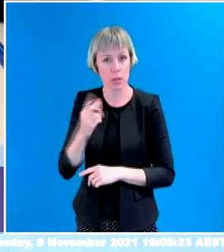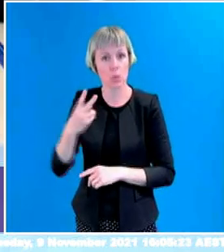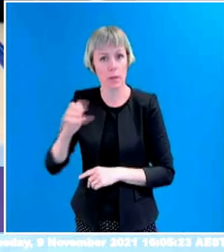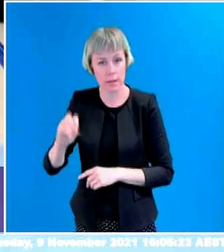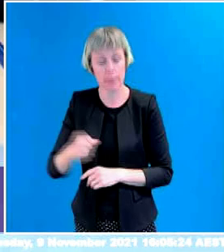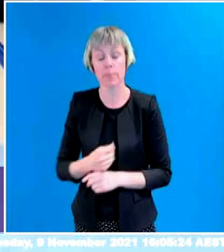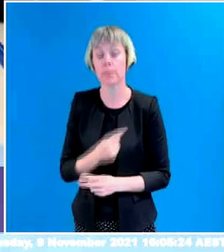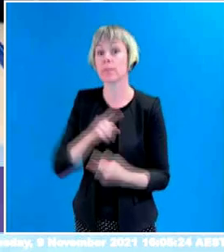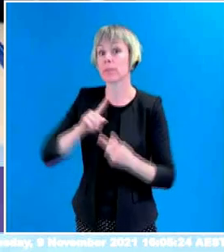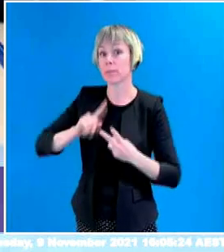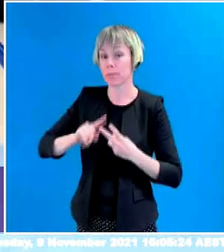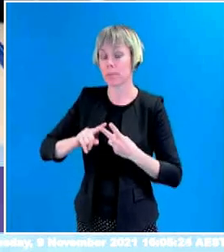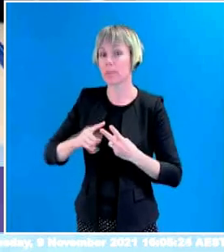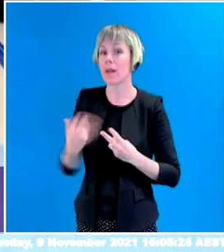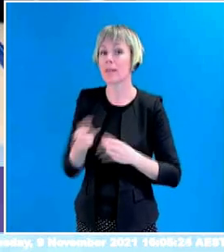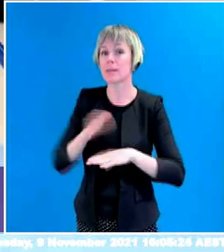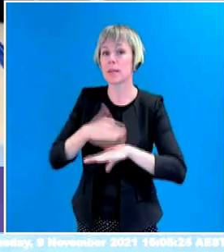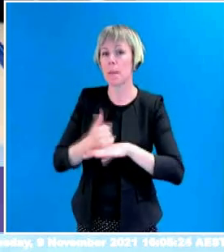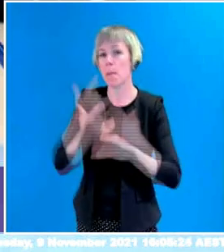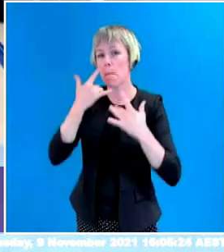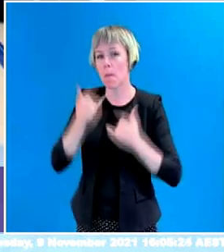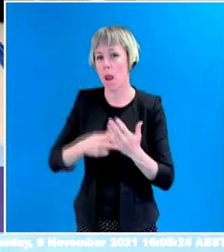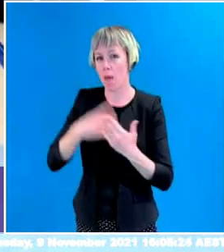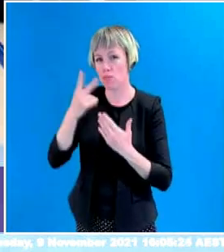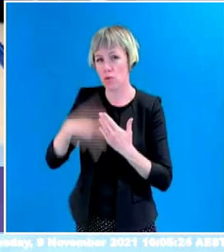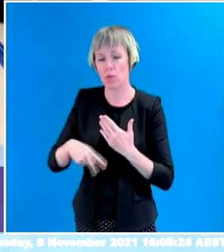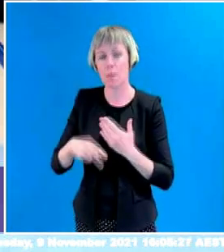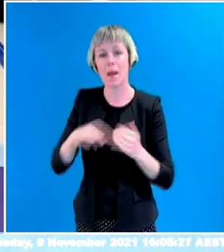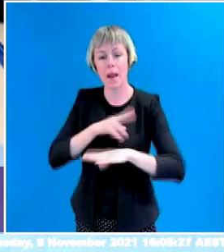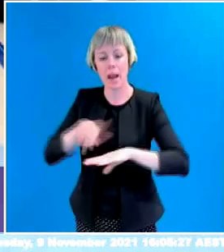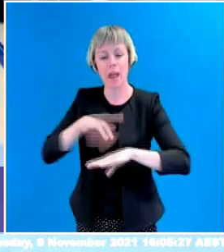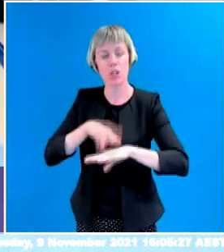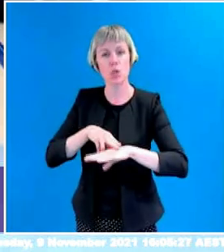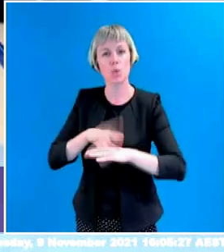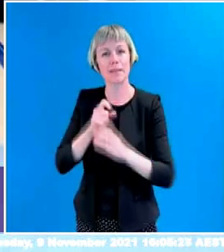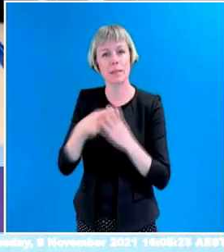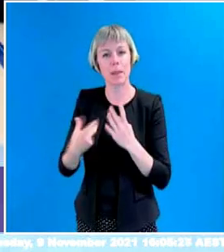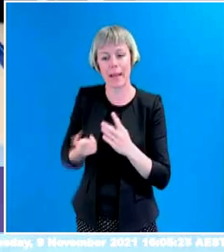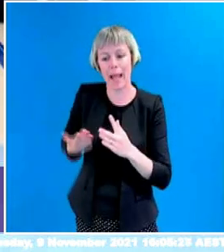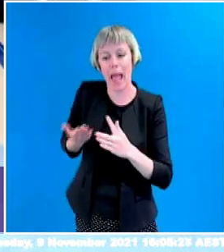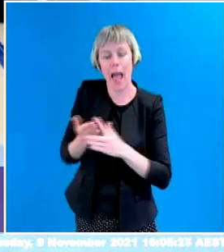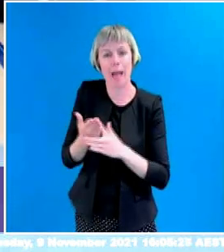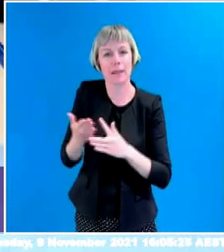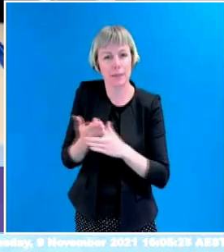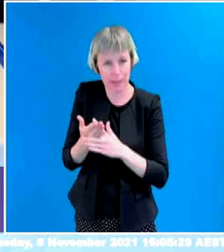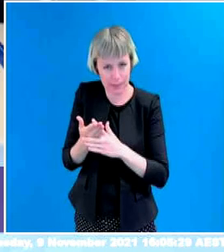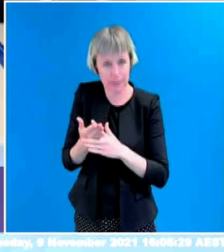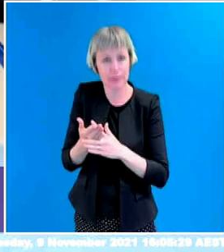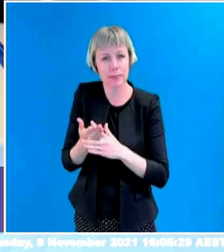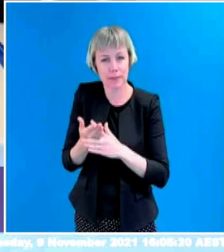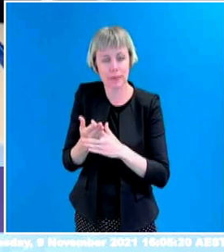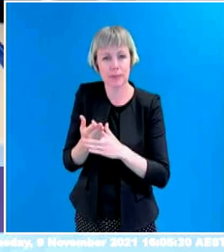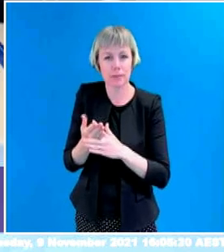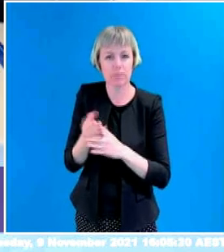Assets Pilot, and further work around that to identify some test cases for how